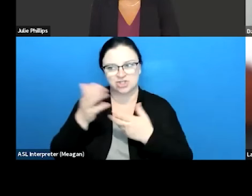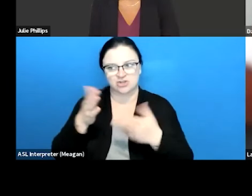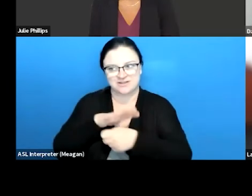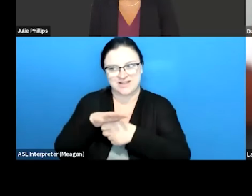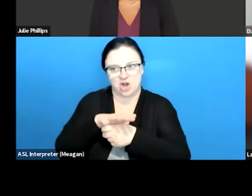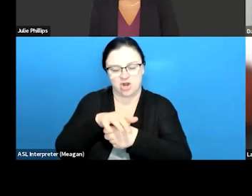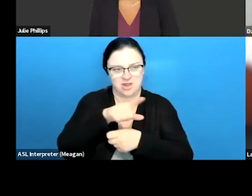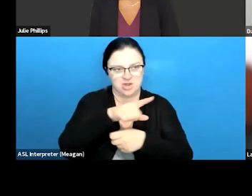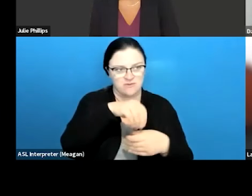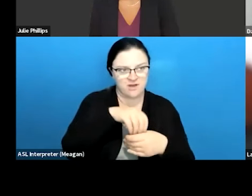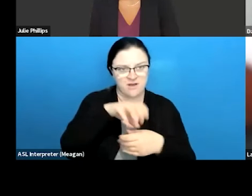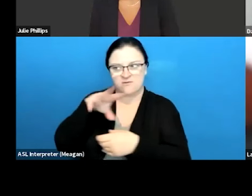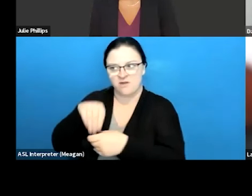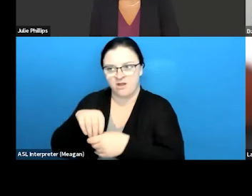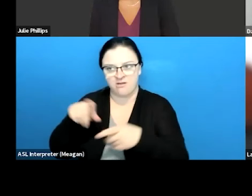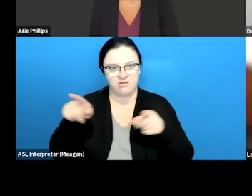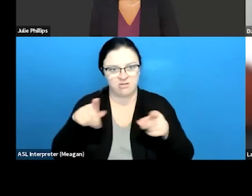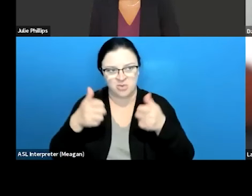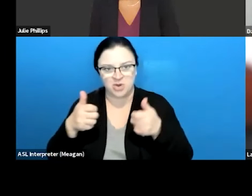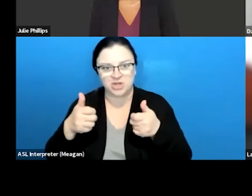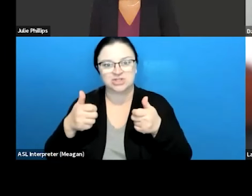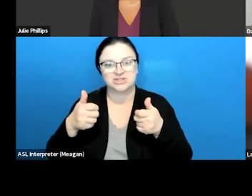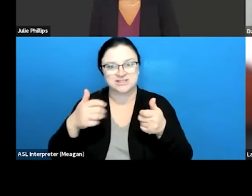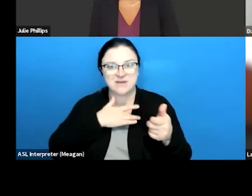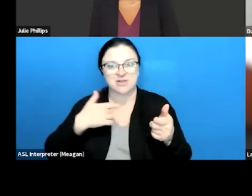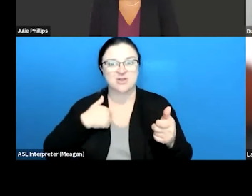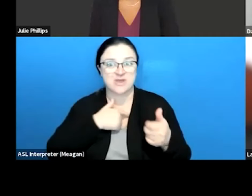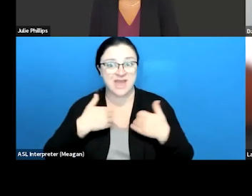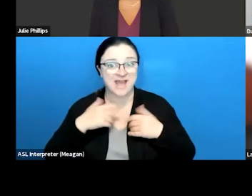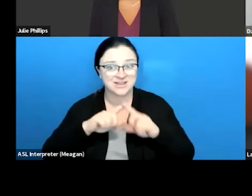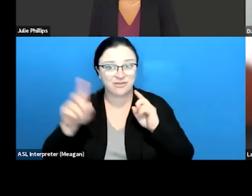And we have historically had different opinions about that at times.